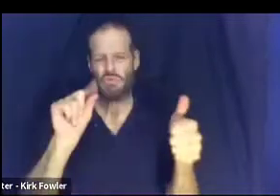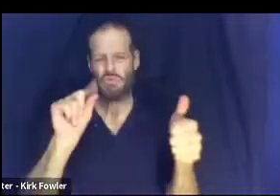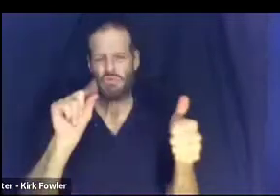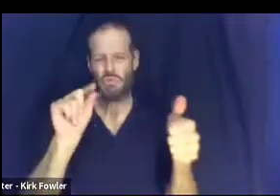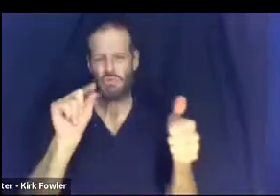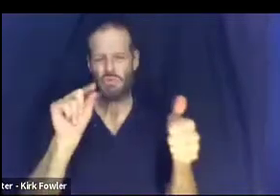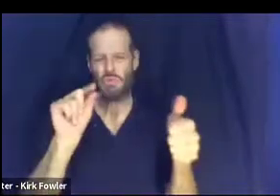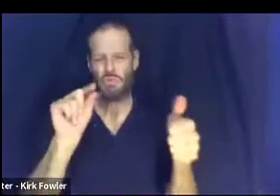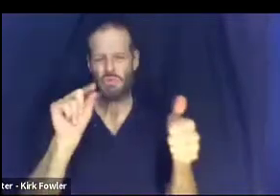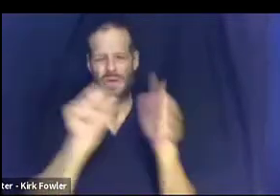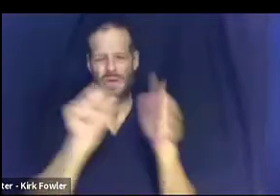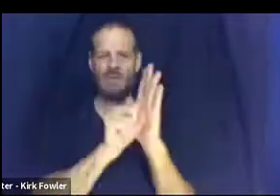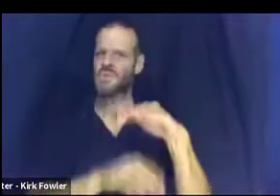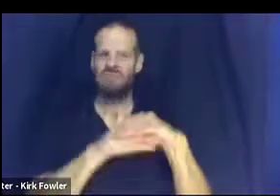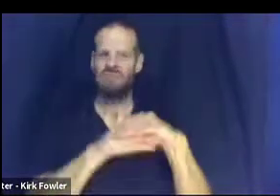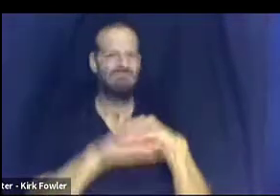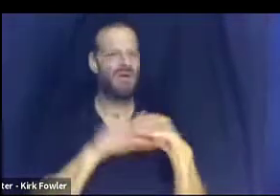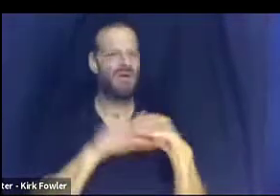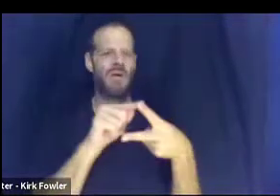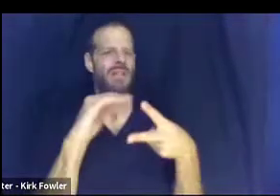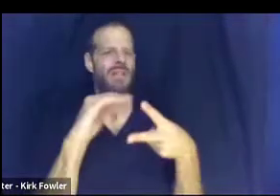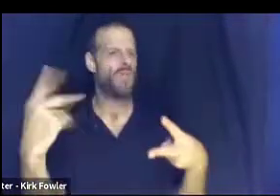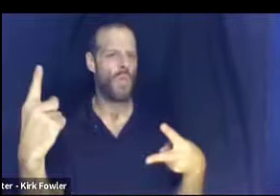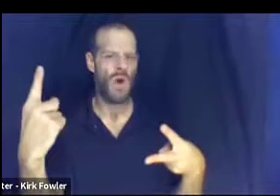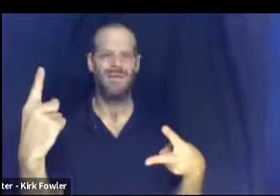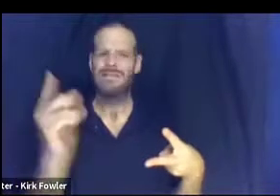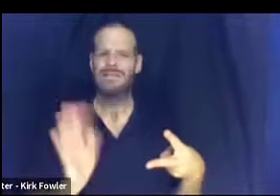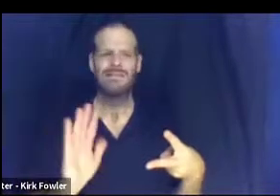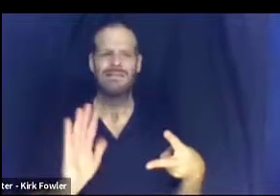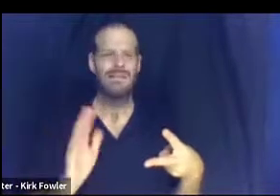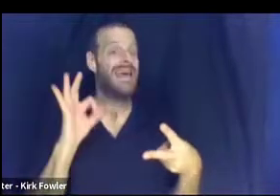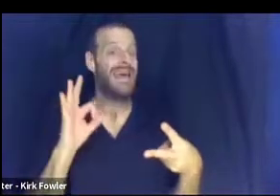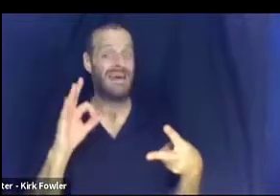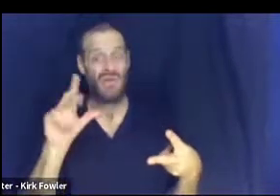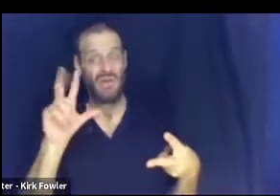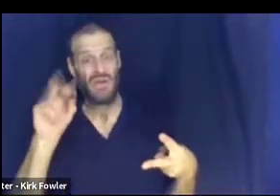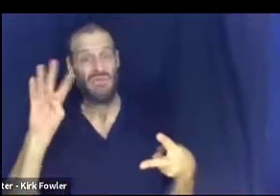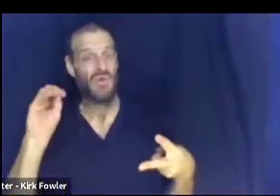Because when you go above that, you're talking about things that don't occur often enough